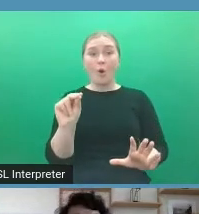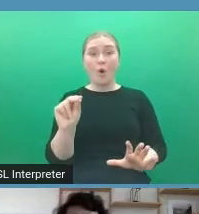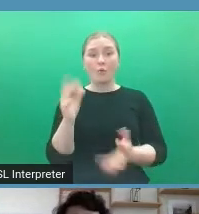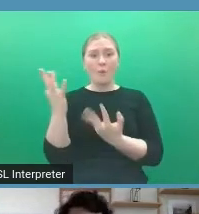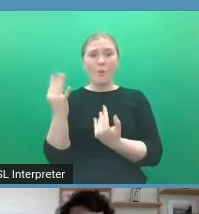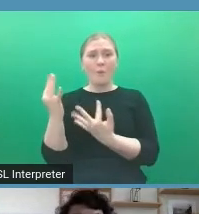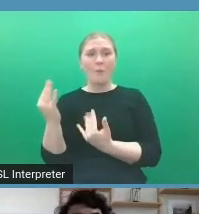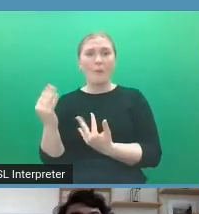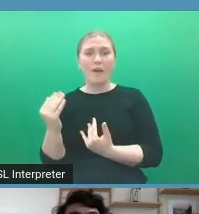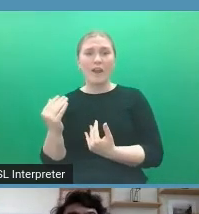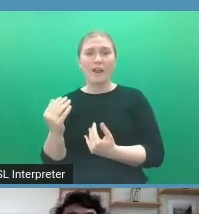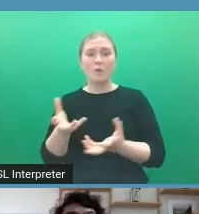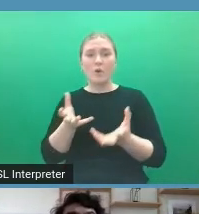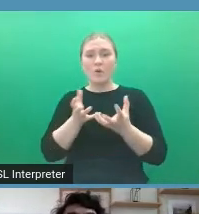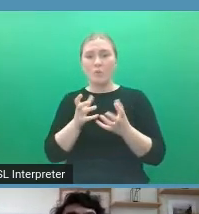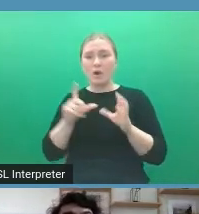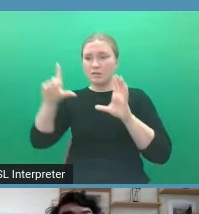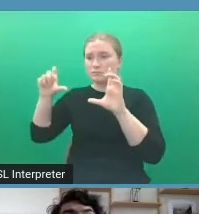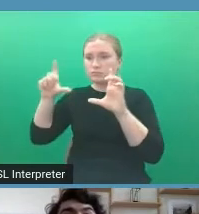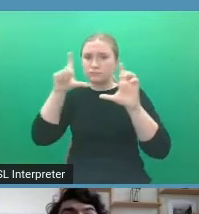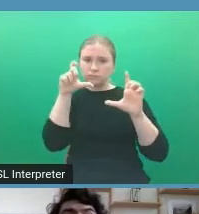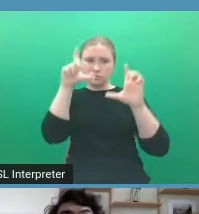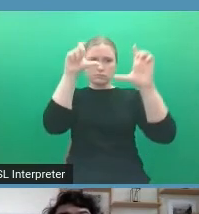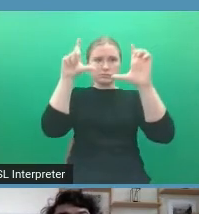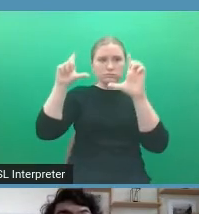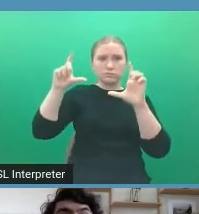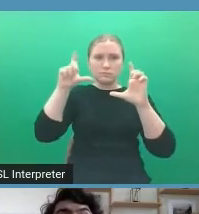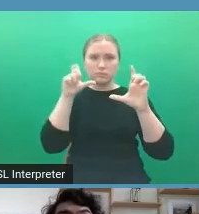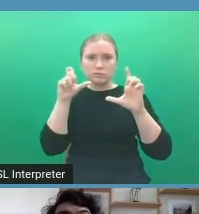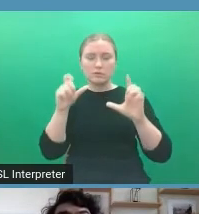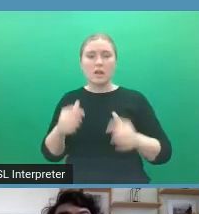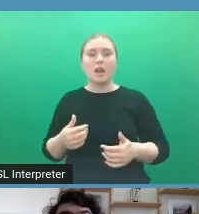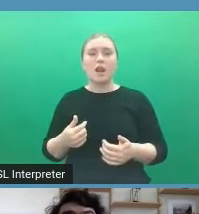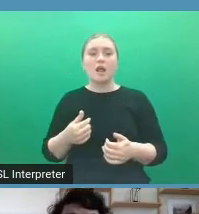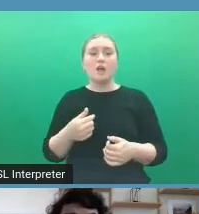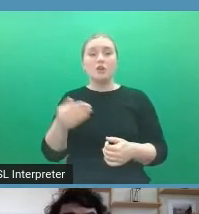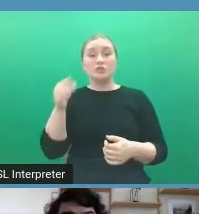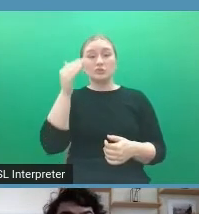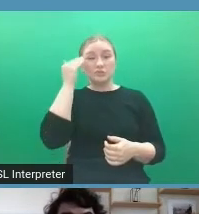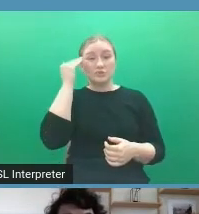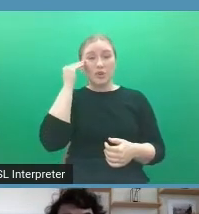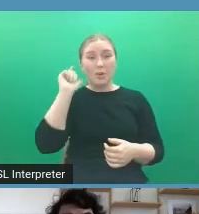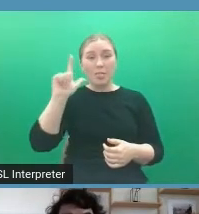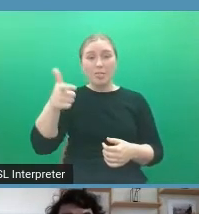don't throw that away because that would be gold when you want to let somebody touch something